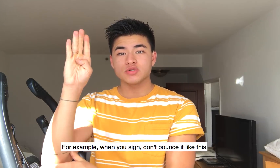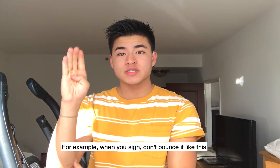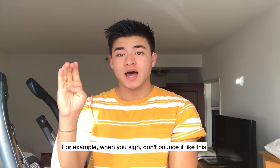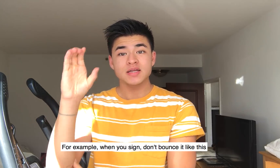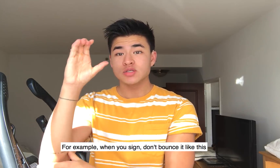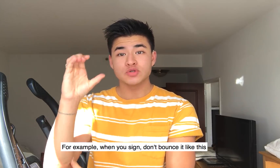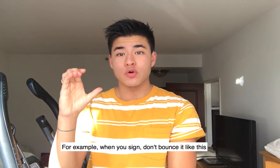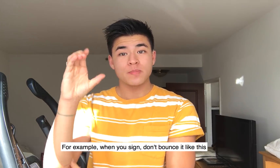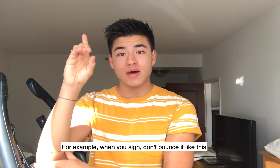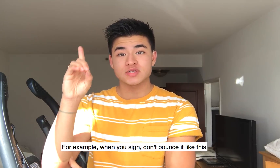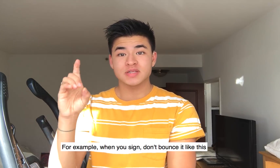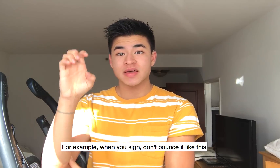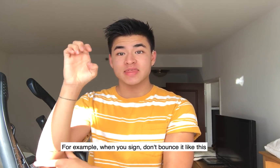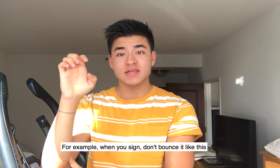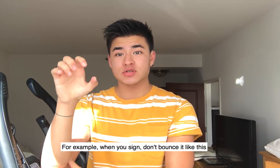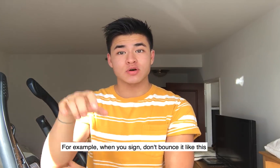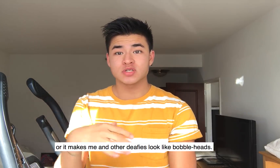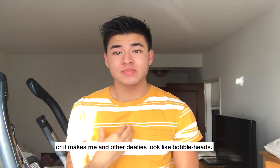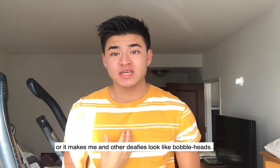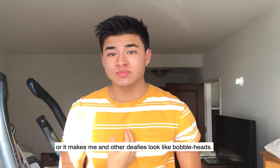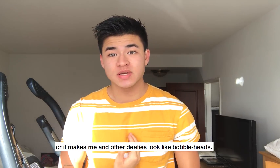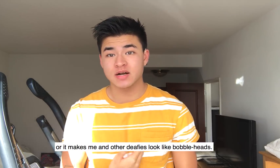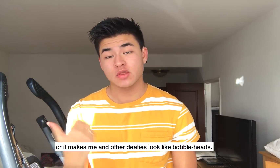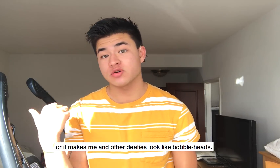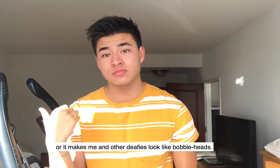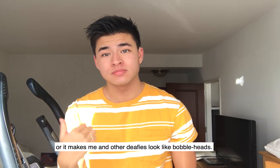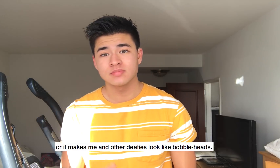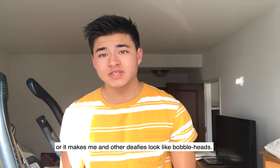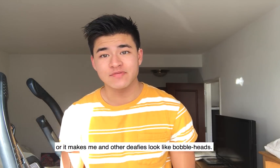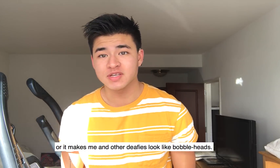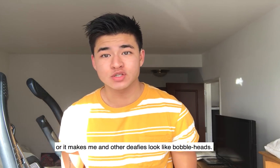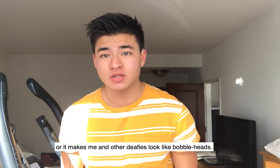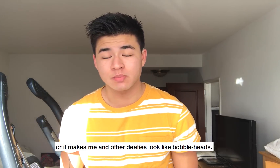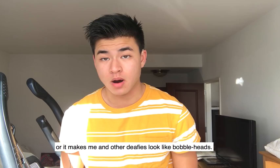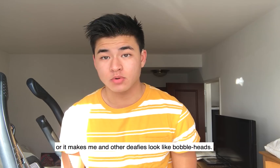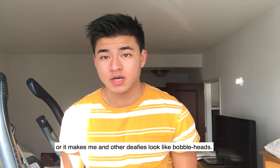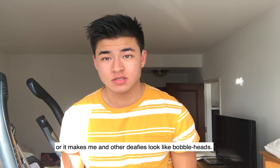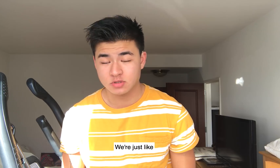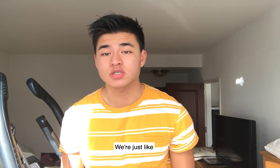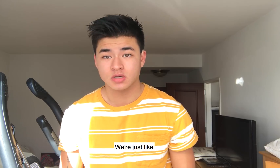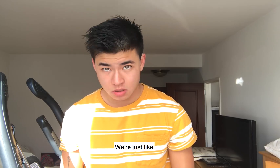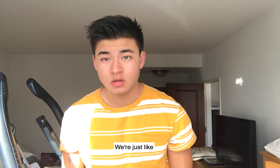When you sign don't bounce it like this or else it makes me and other deaf ears look like bobbleheads. We just like